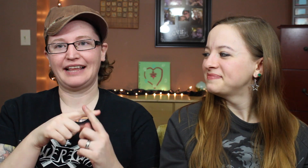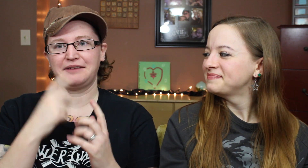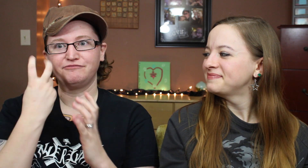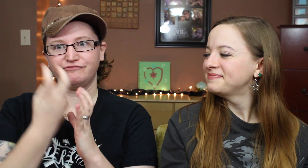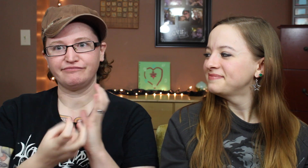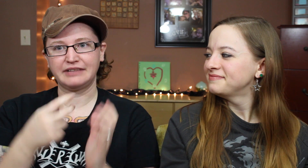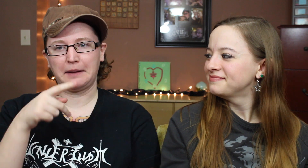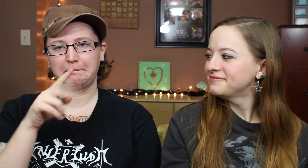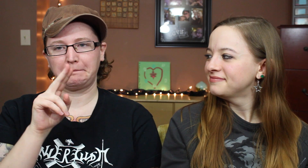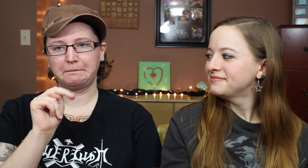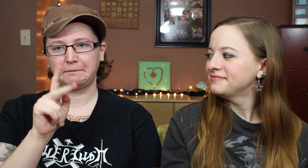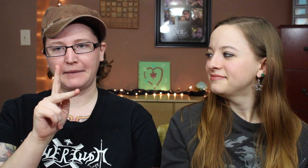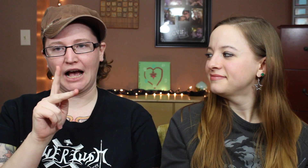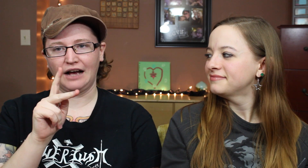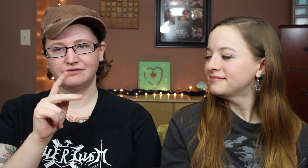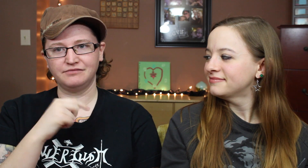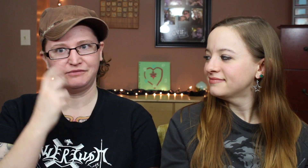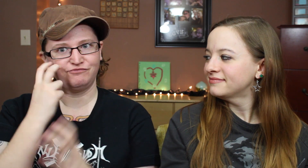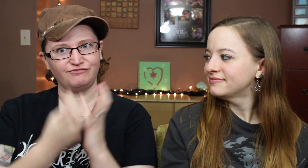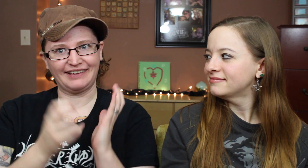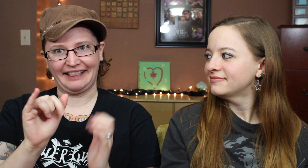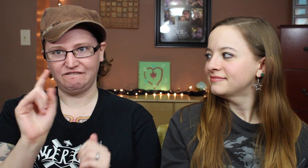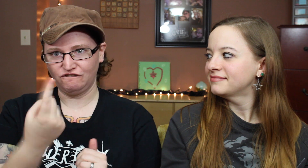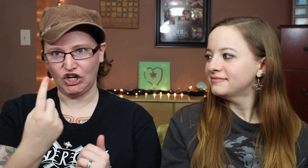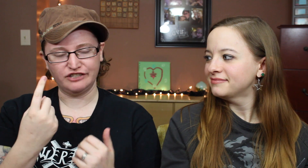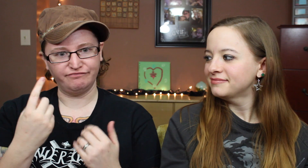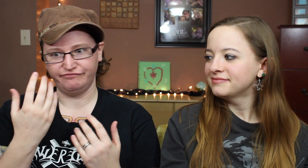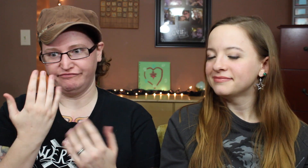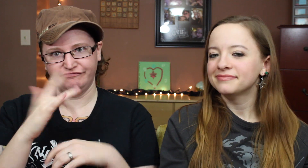up with that and then I really got into punk. That was